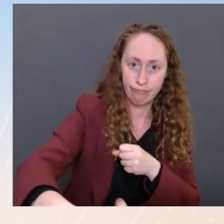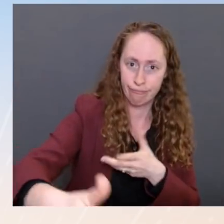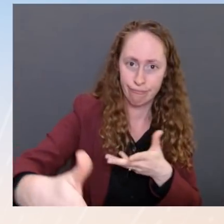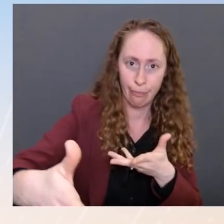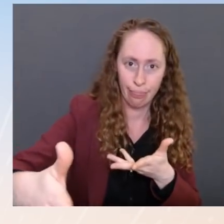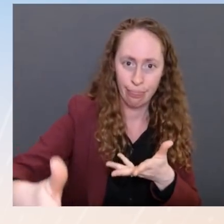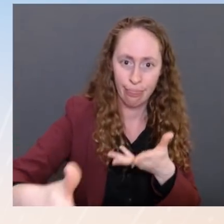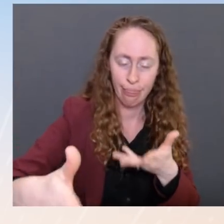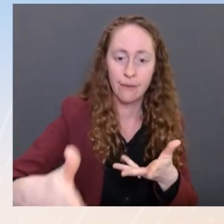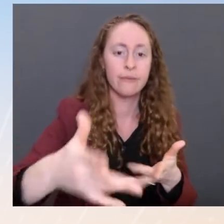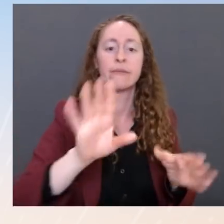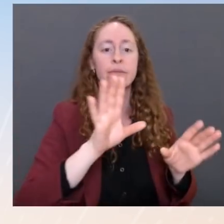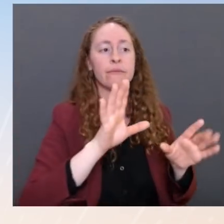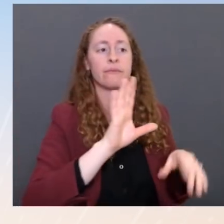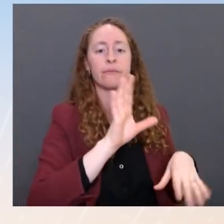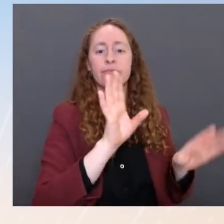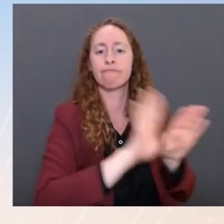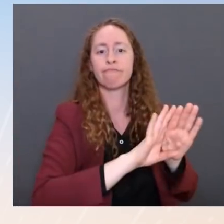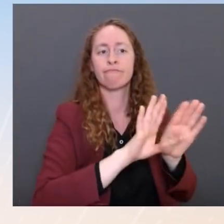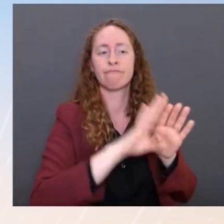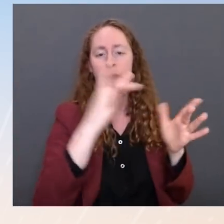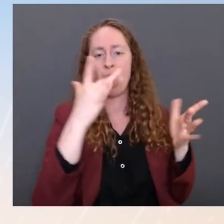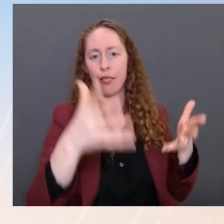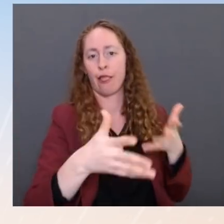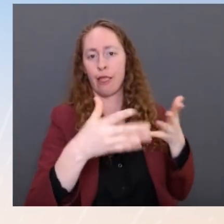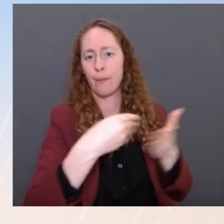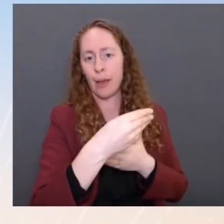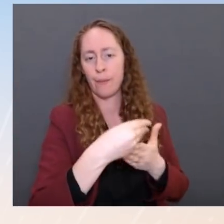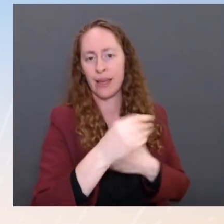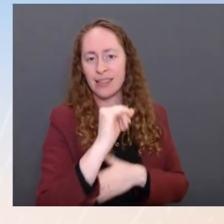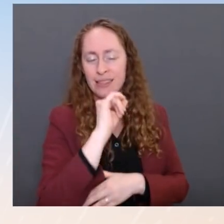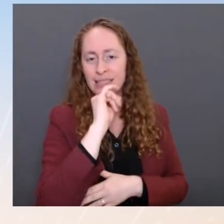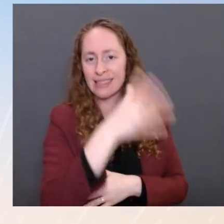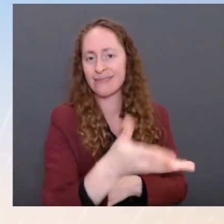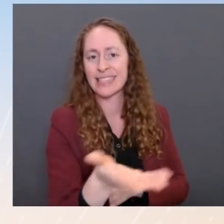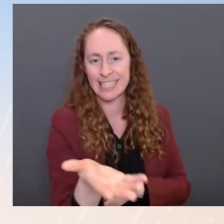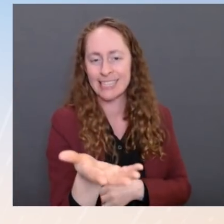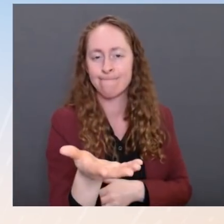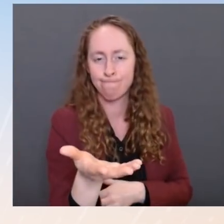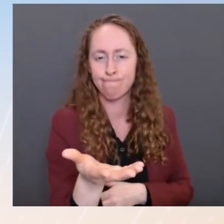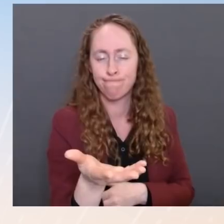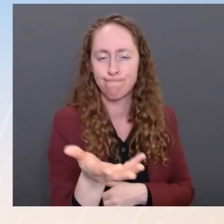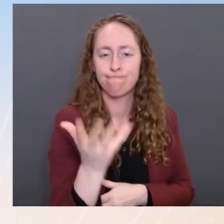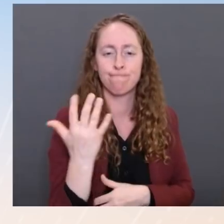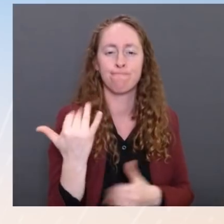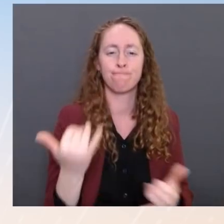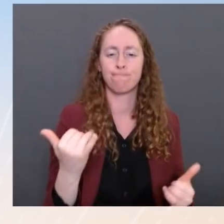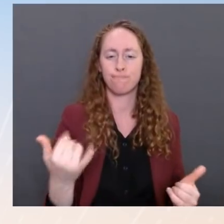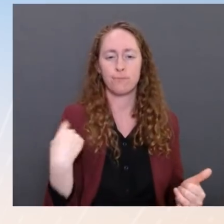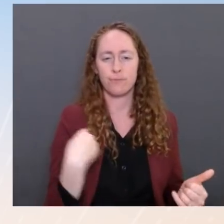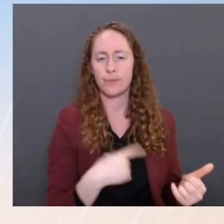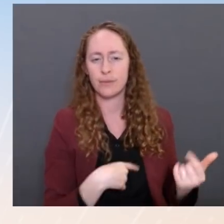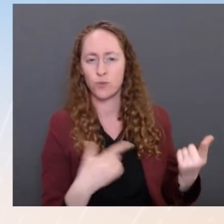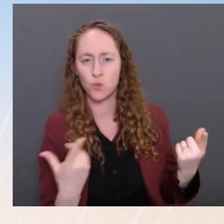And obviously, now there's high demand because there's a shortage because of this recall, which was done, again, to save babies' lives.